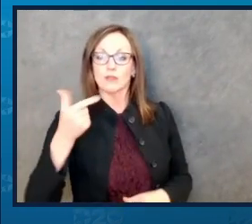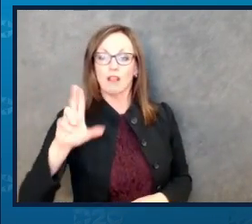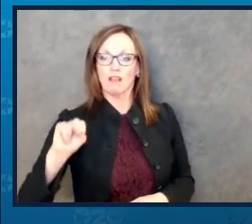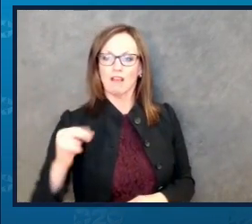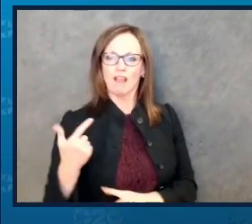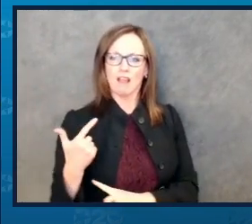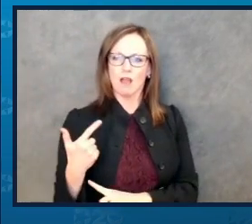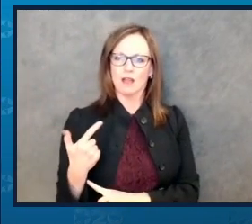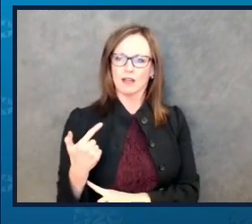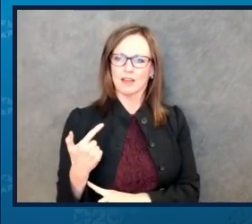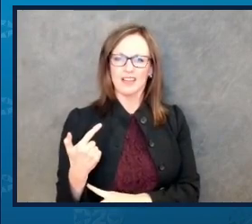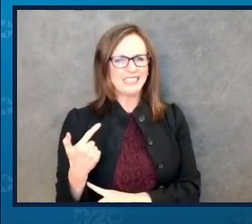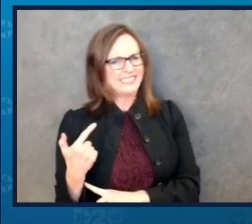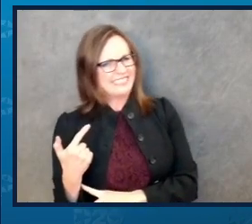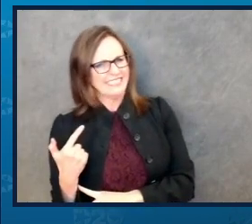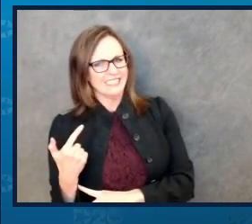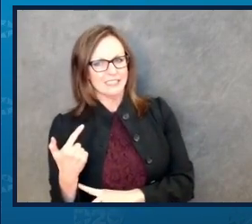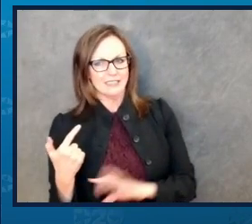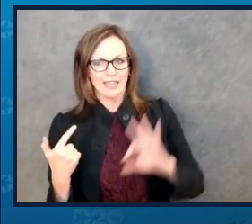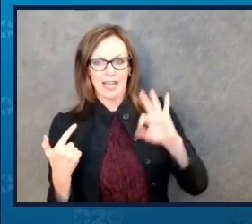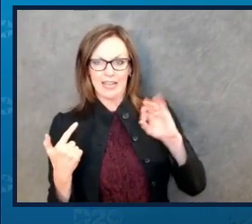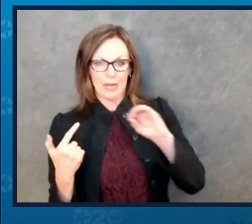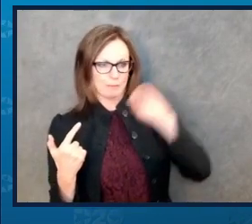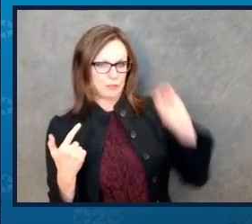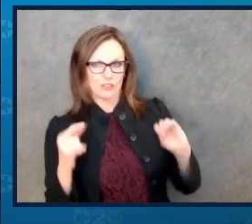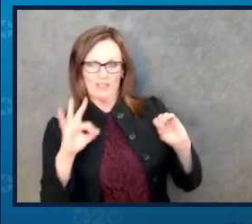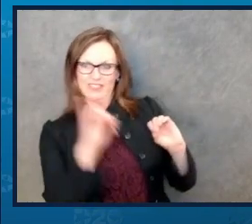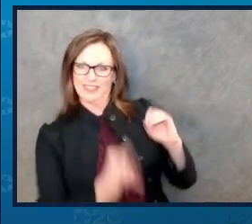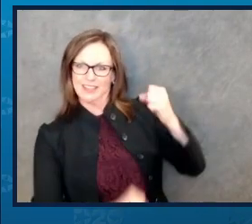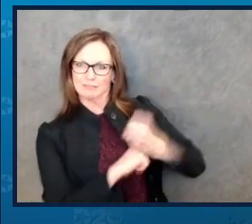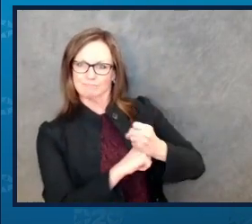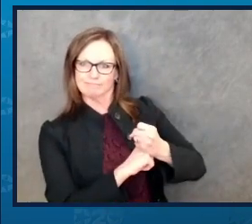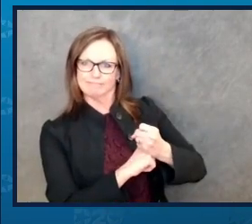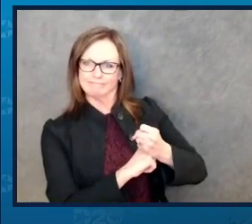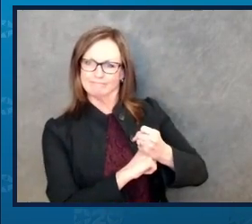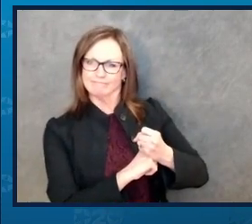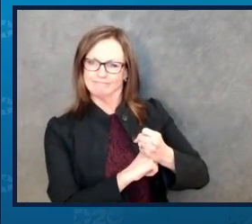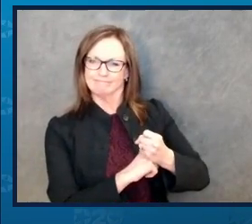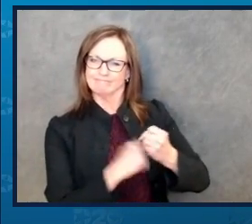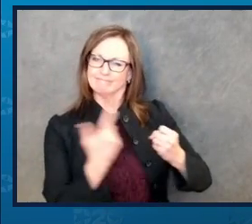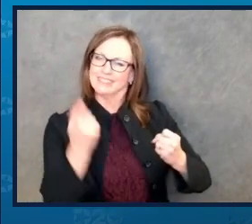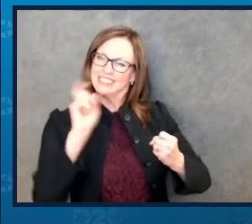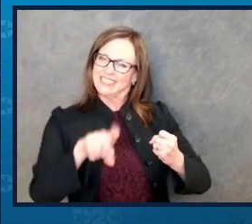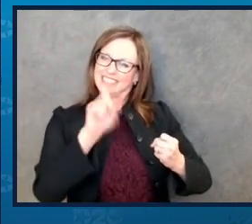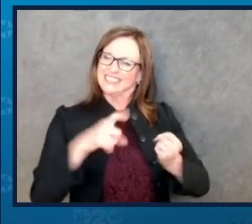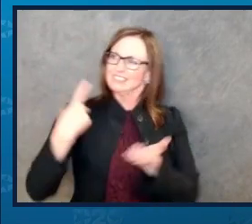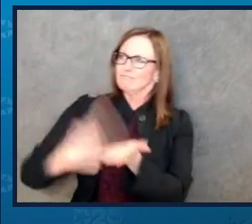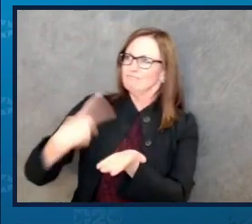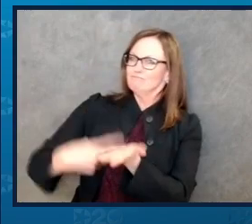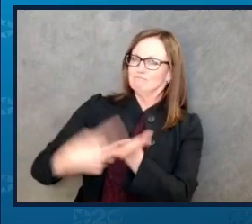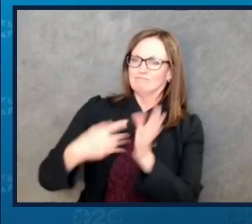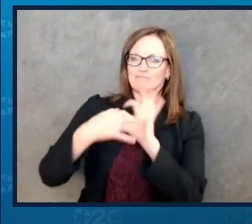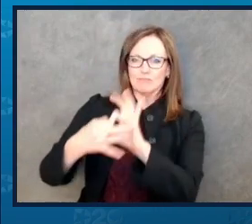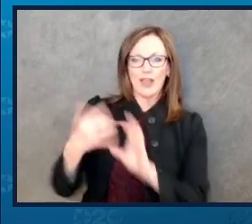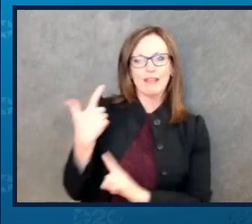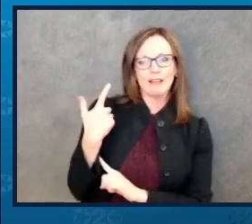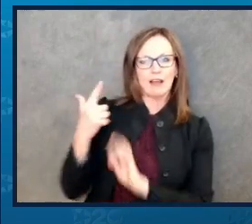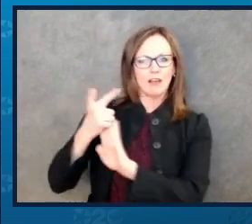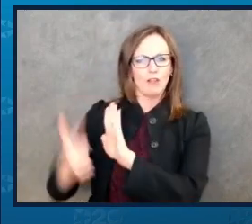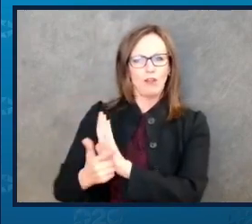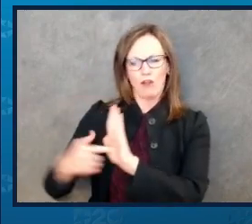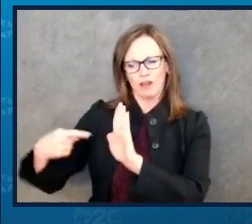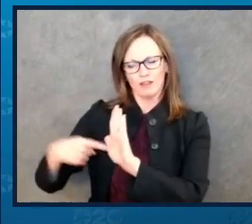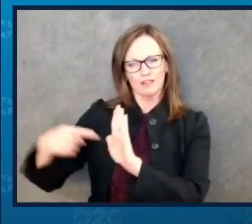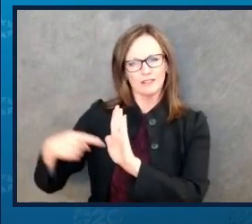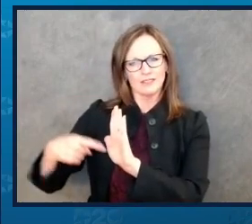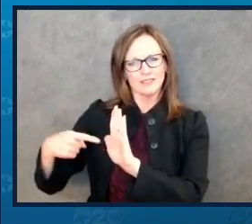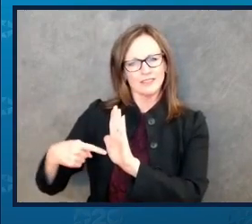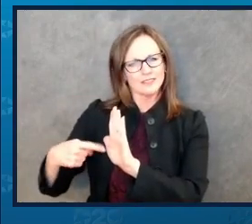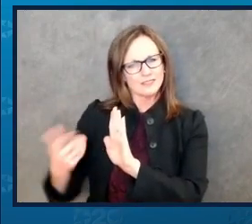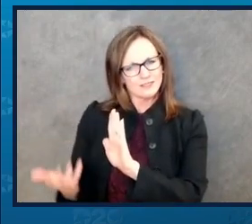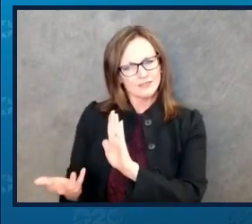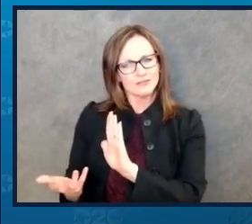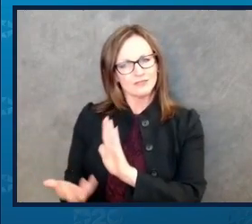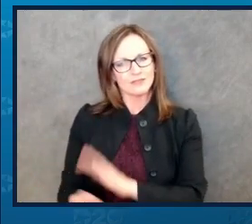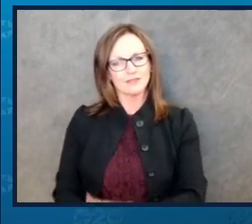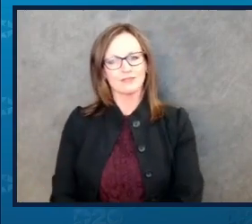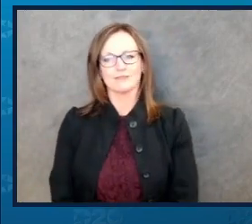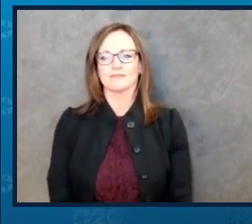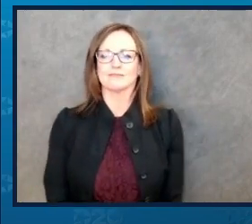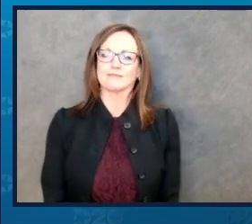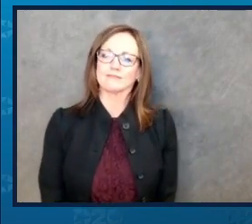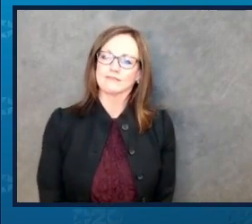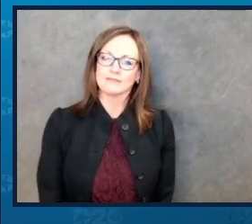THIS EPIDEMIC OF GUN VIOLENCE.